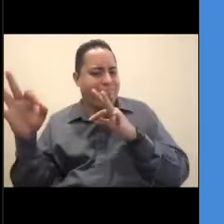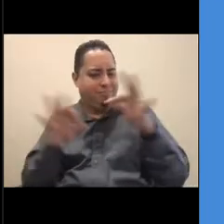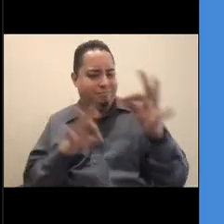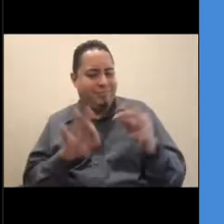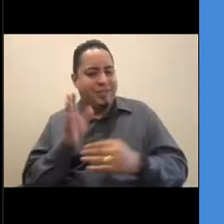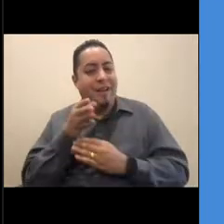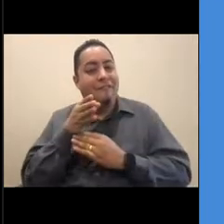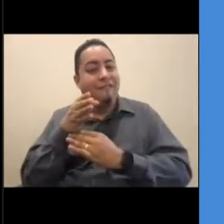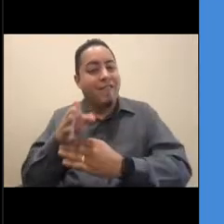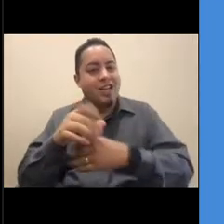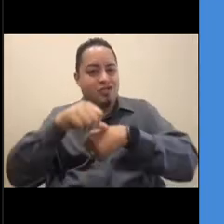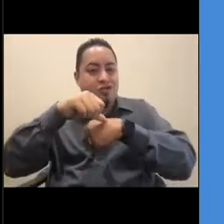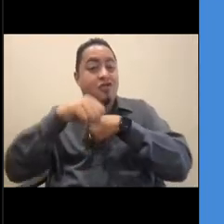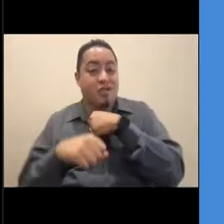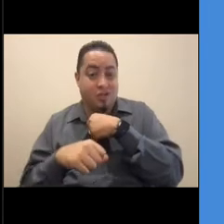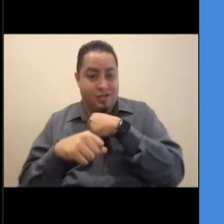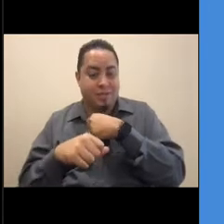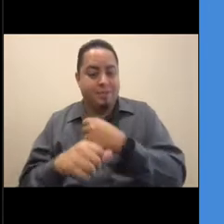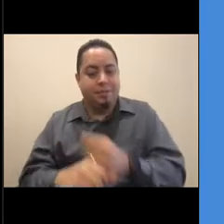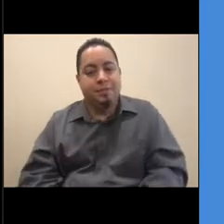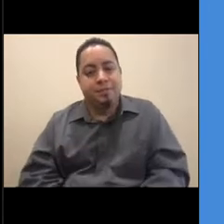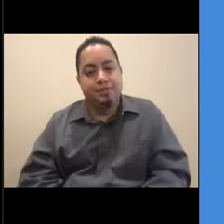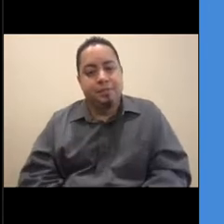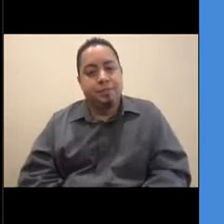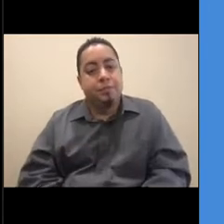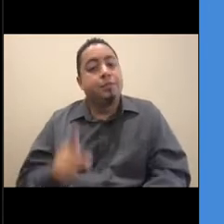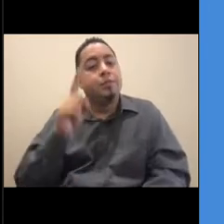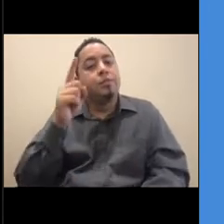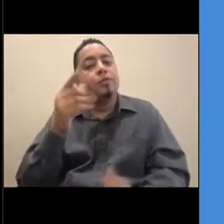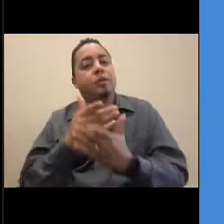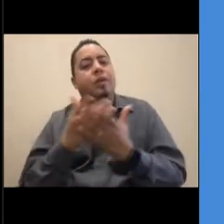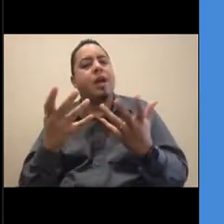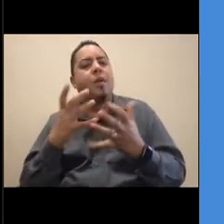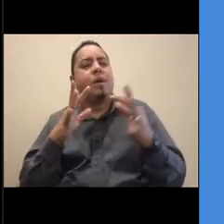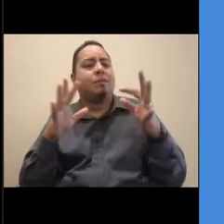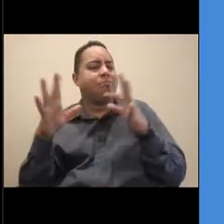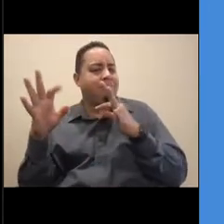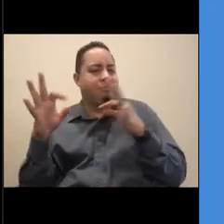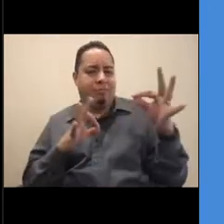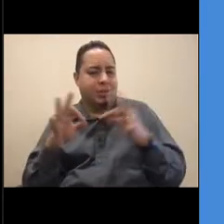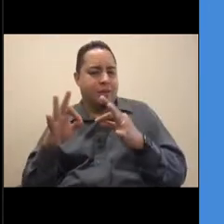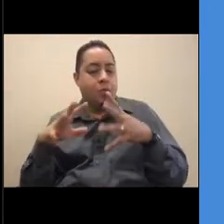So one thing that we are working on is tracking lake trout throughout the lake. And so one way to do that,